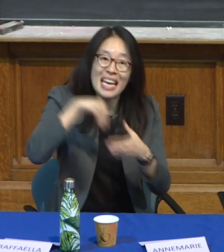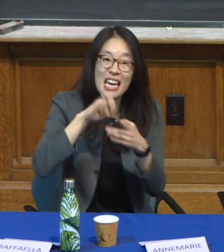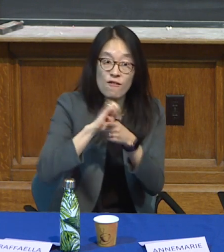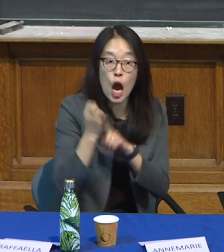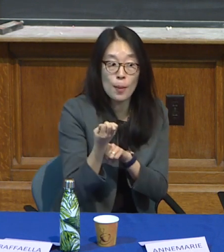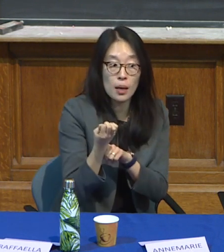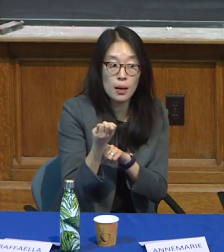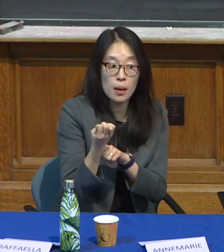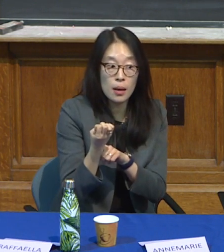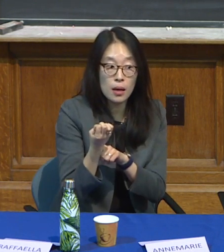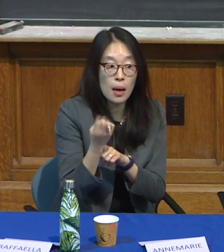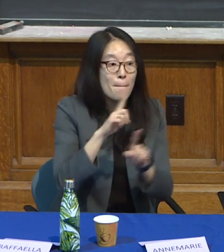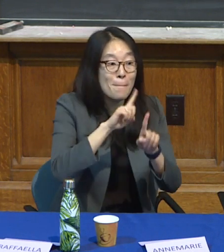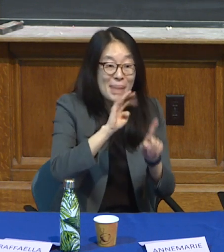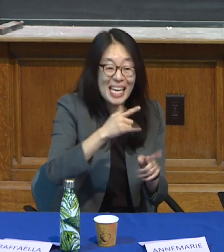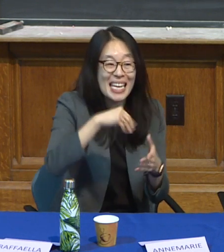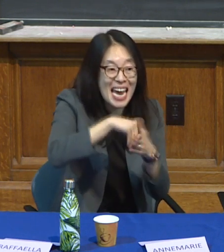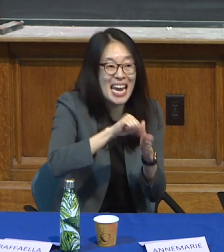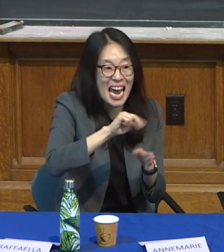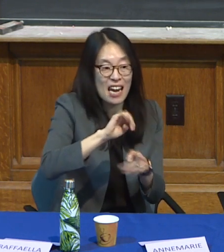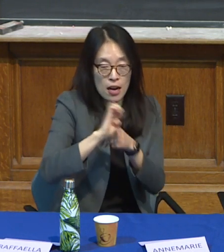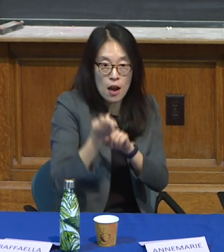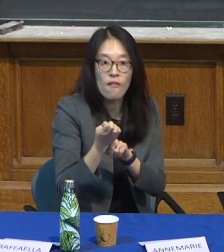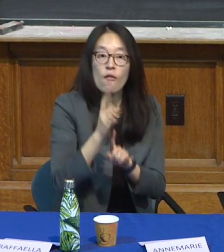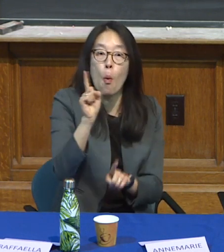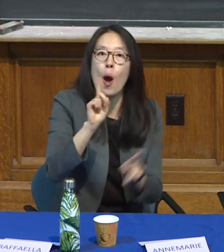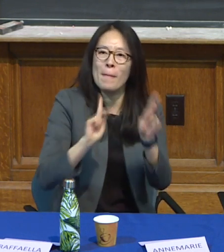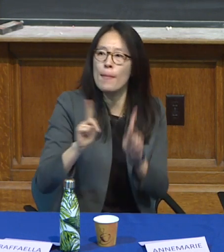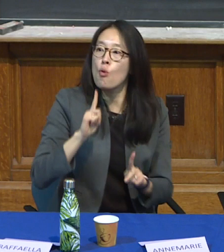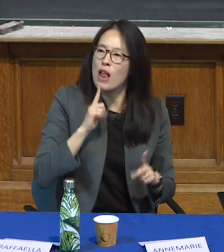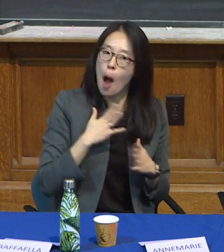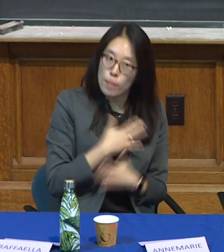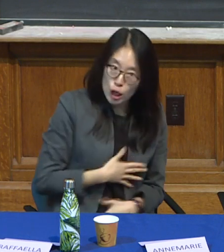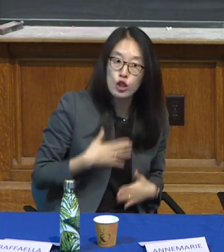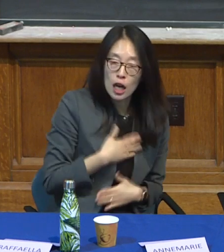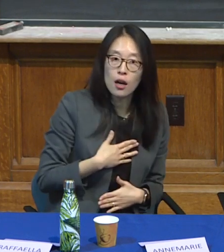but being in an environment where people